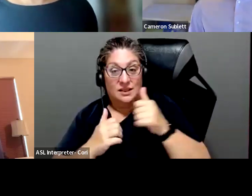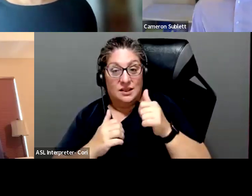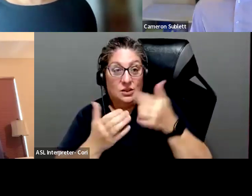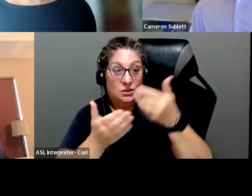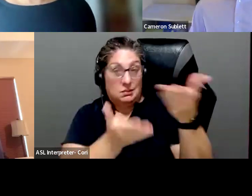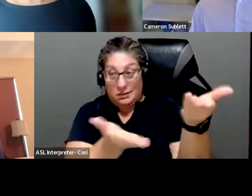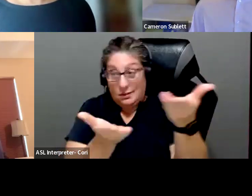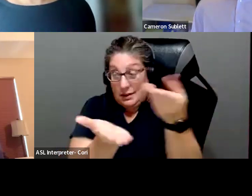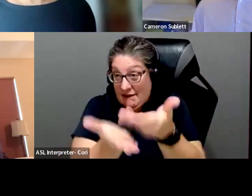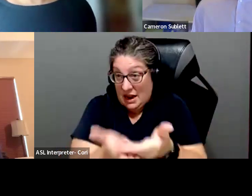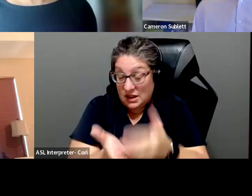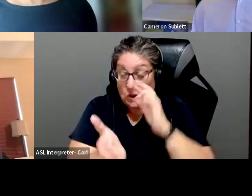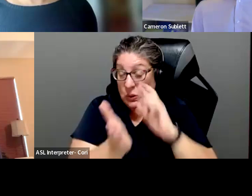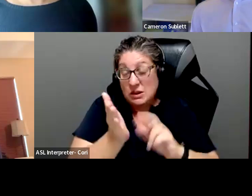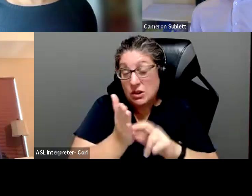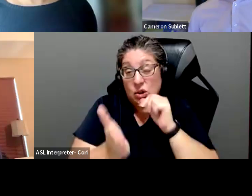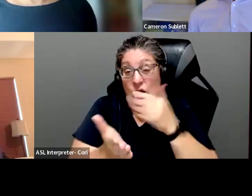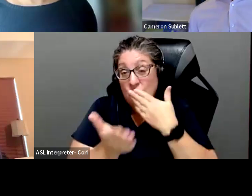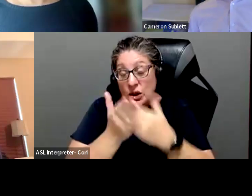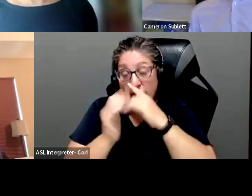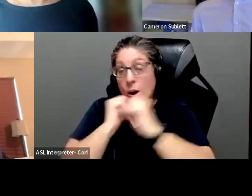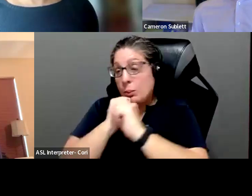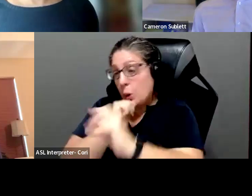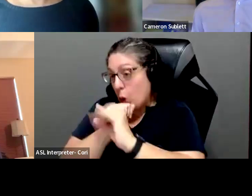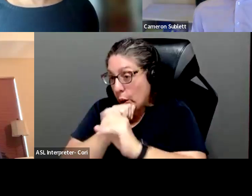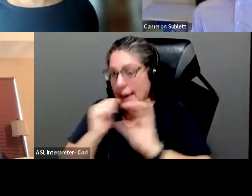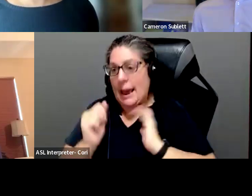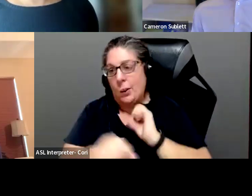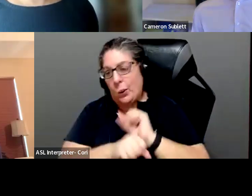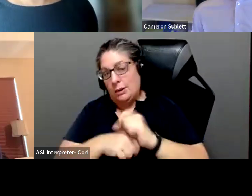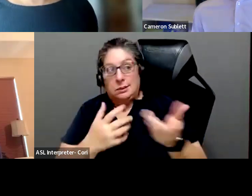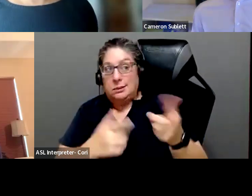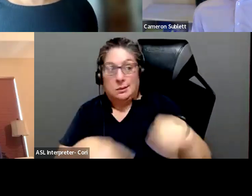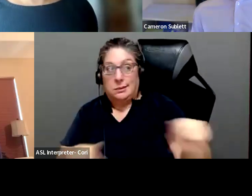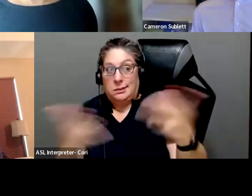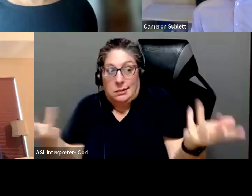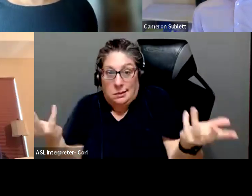Who do the research are not really good at promoting our work. I